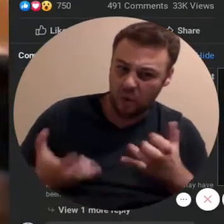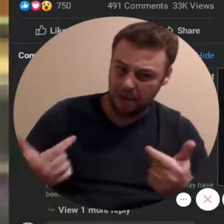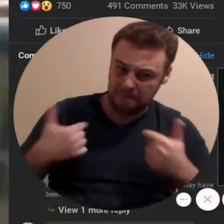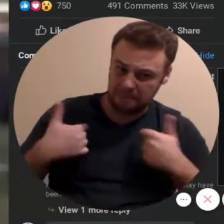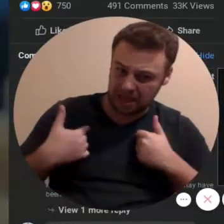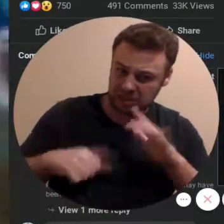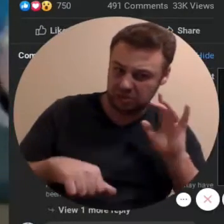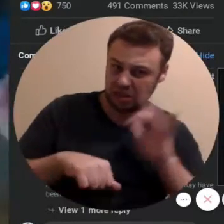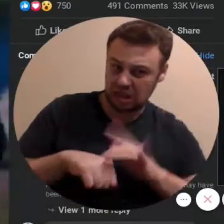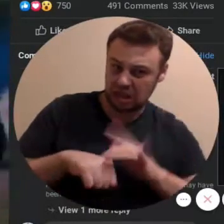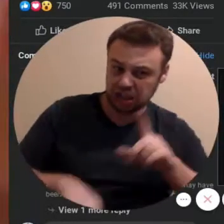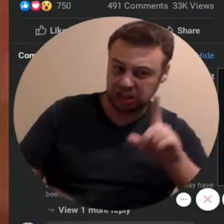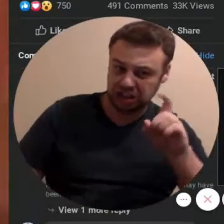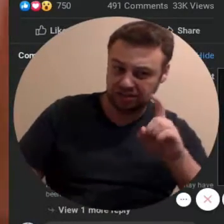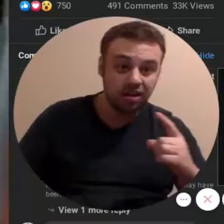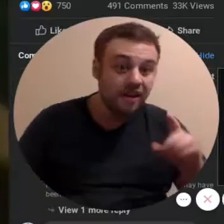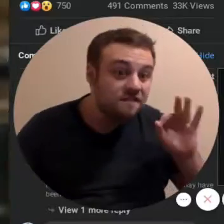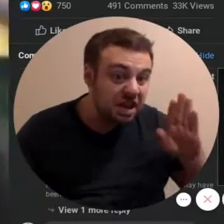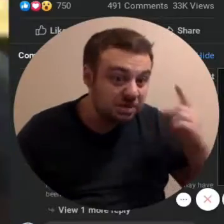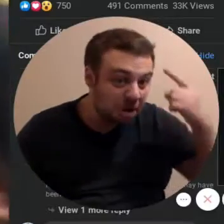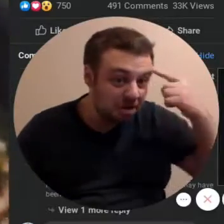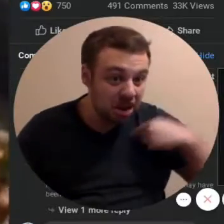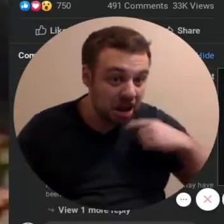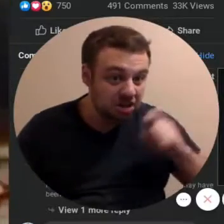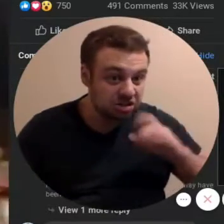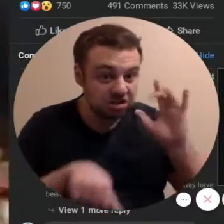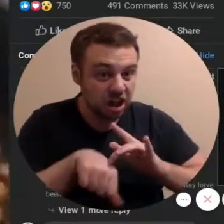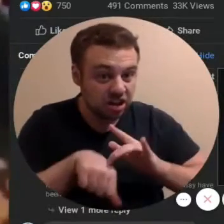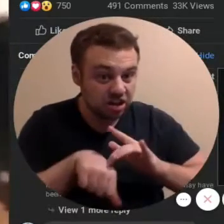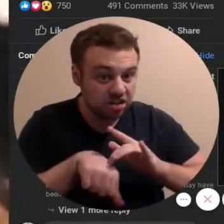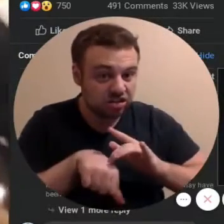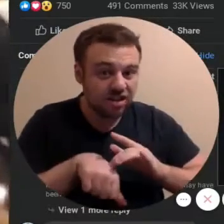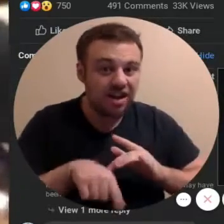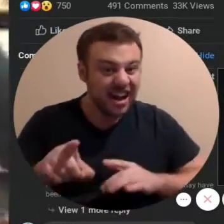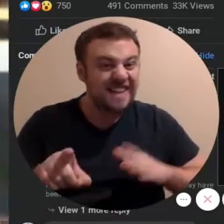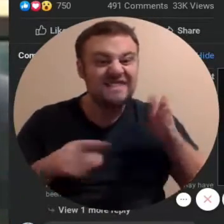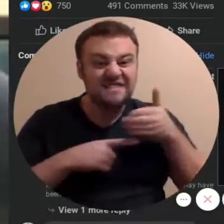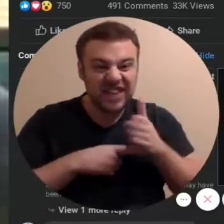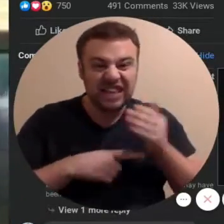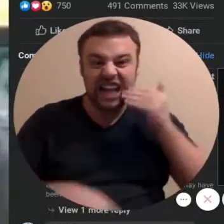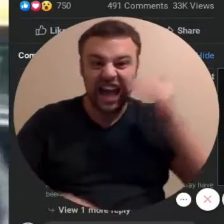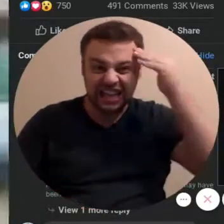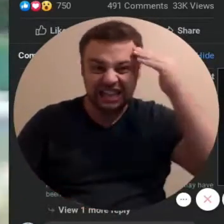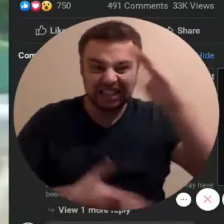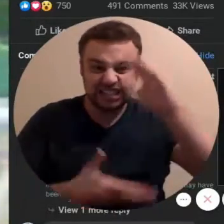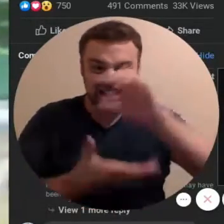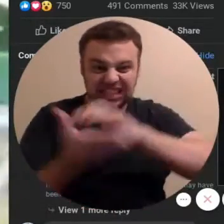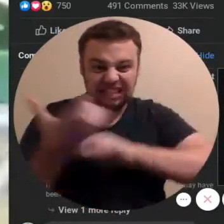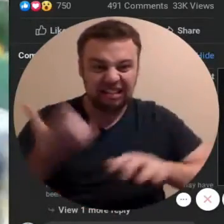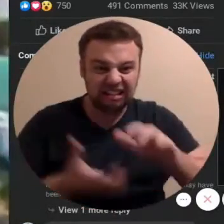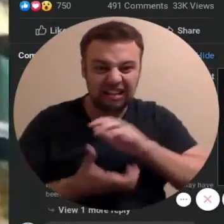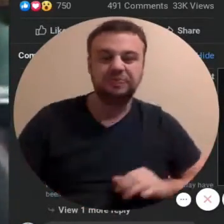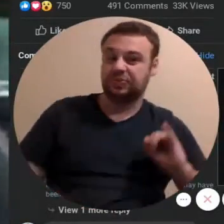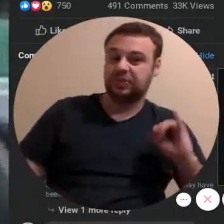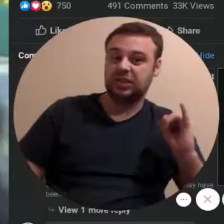Erica: You guys, are we thumbs up? Do I have to ouch- these are fish heads! Julie: I think she needs to touch the fish heads. Erica: Jules, someone wants to know if your dog's famous?